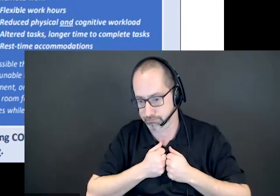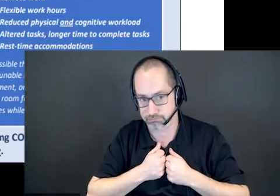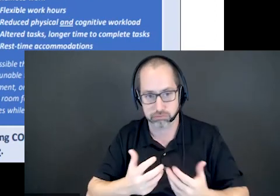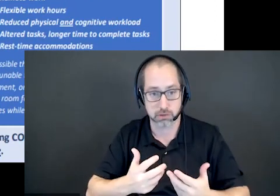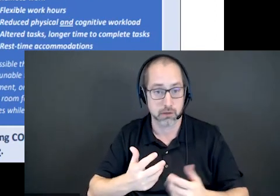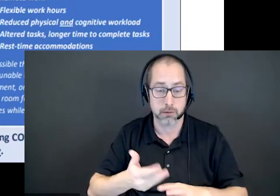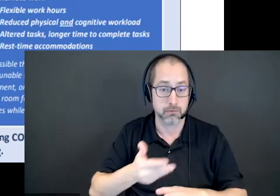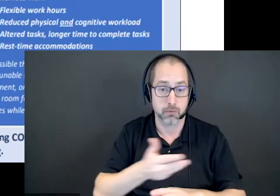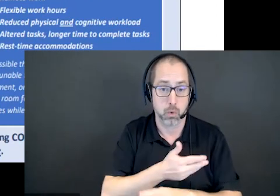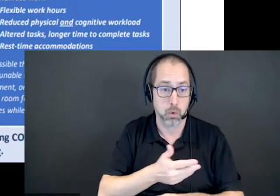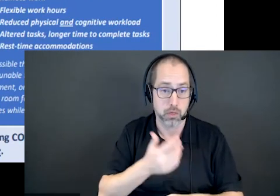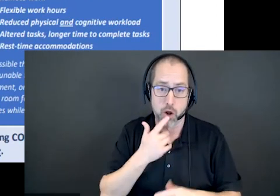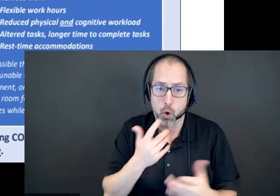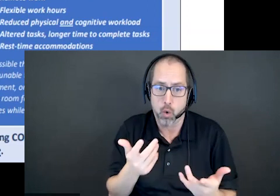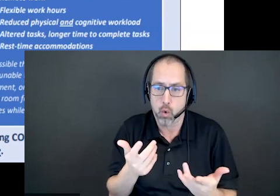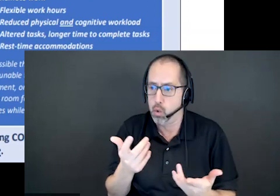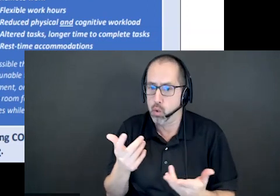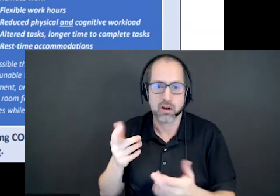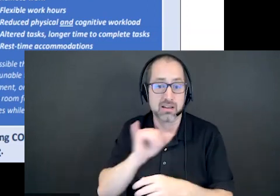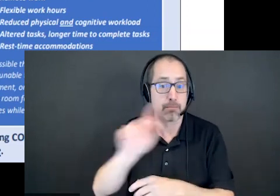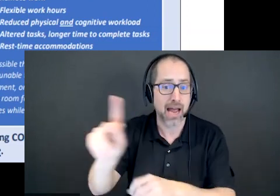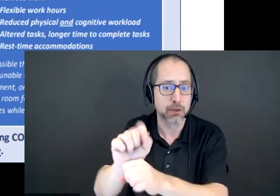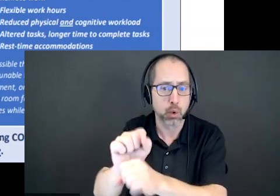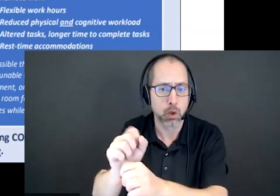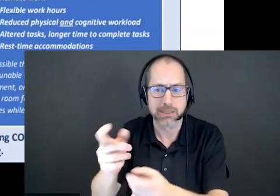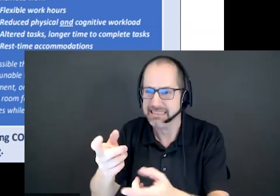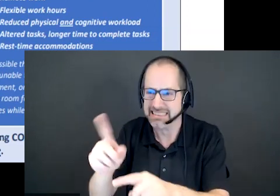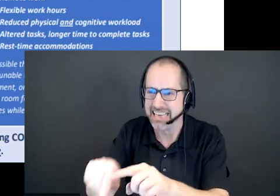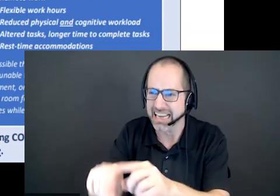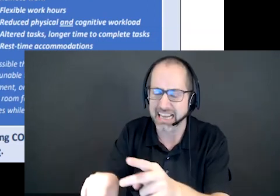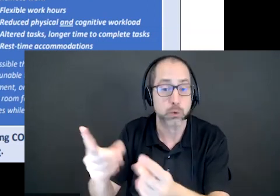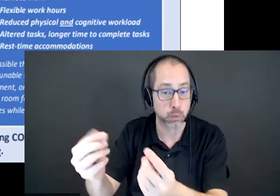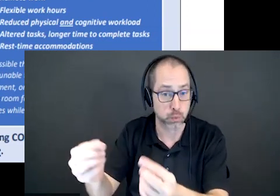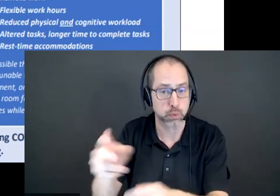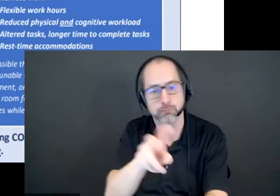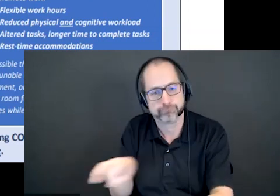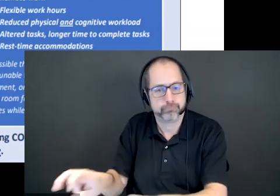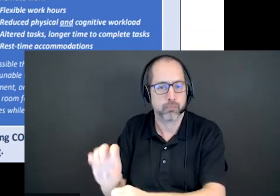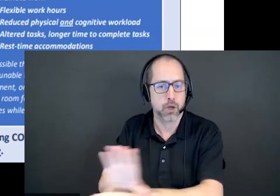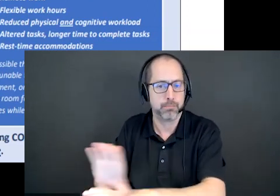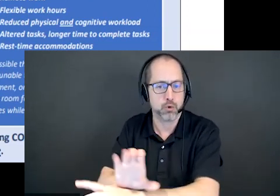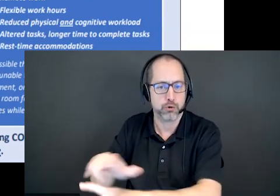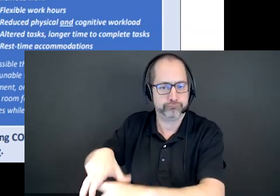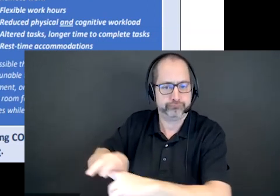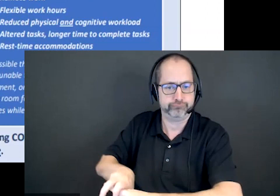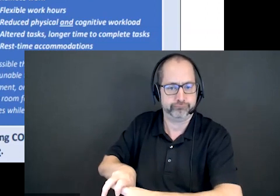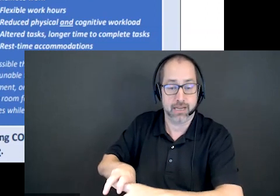easy way to get people to return to work after an illness or injury, it may not be attainable.